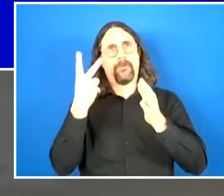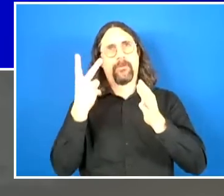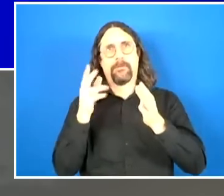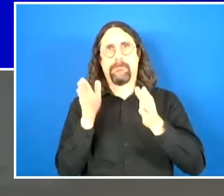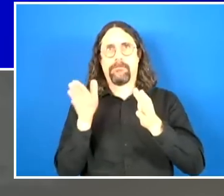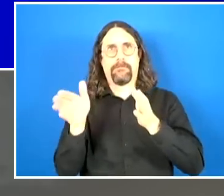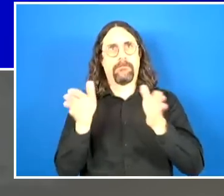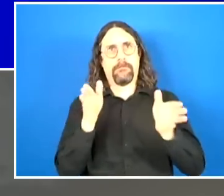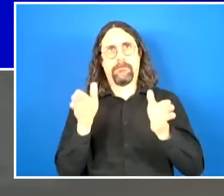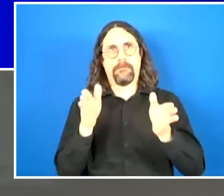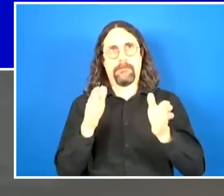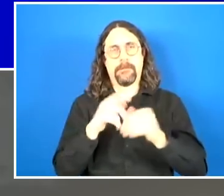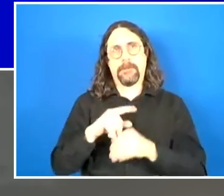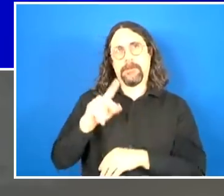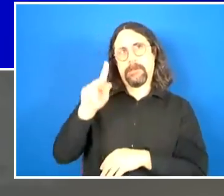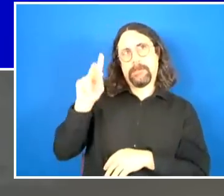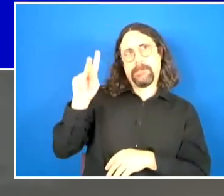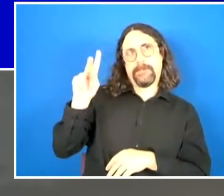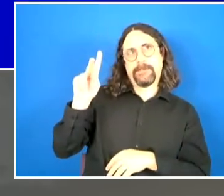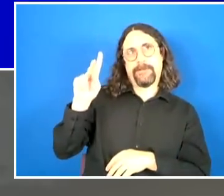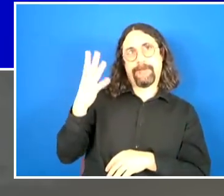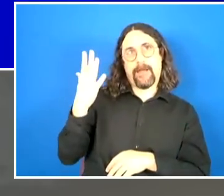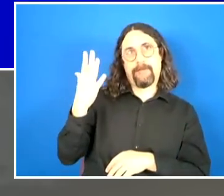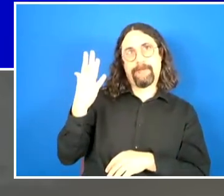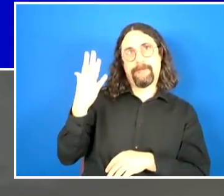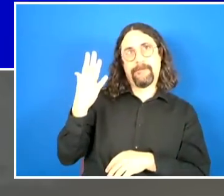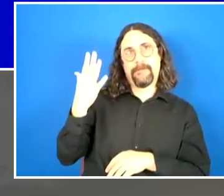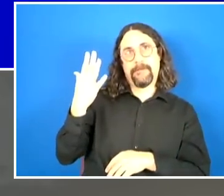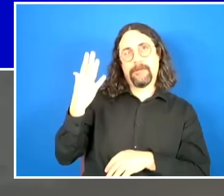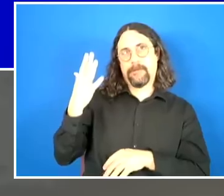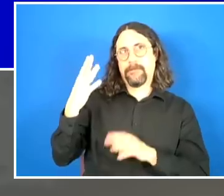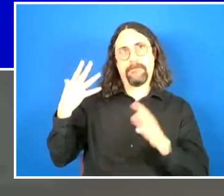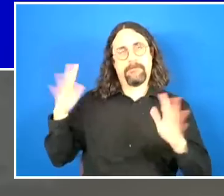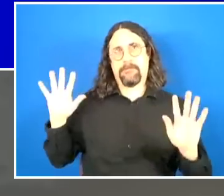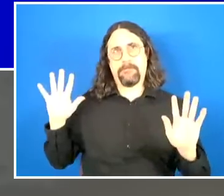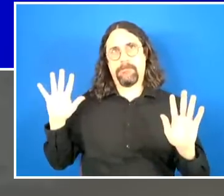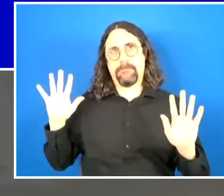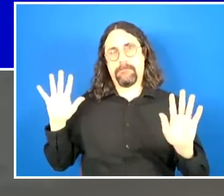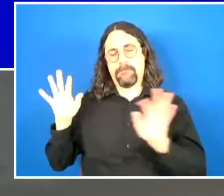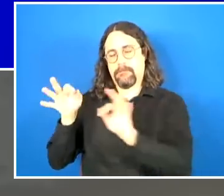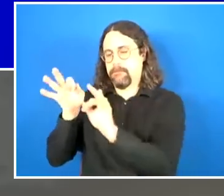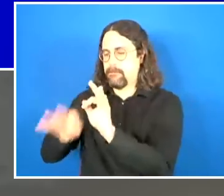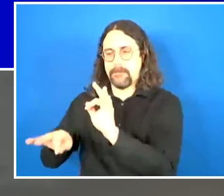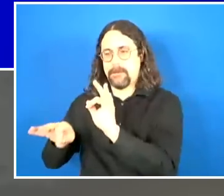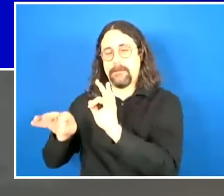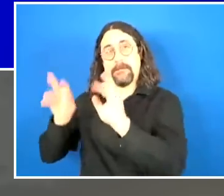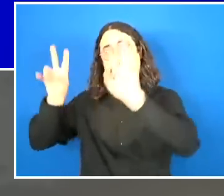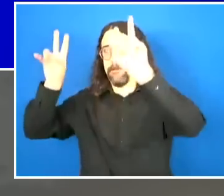KIDS K THROUGH 5. EITHER THEY ARE MEETING THE